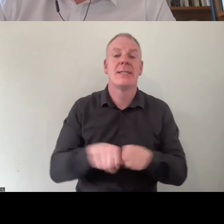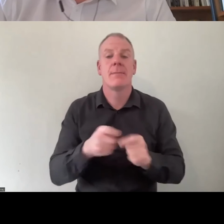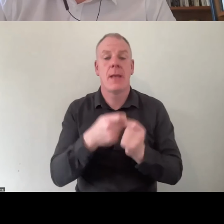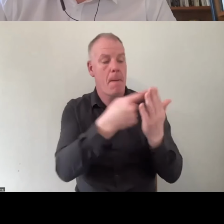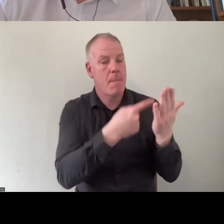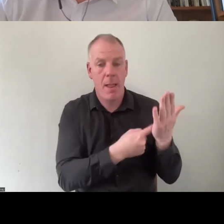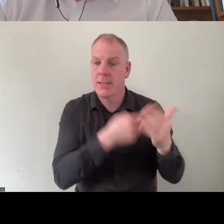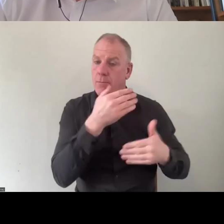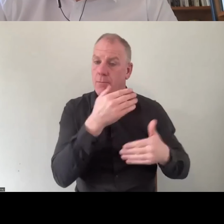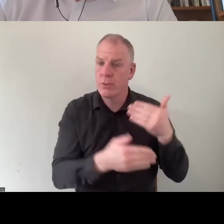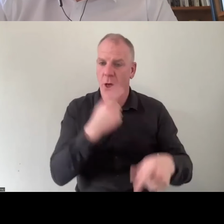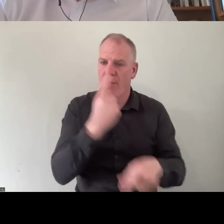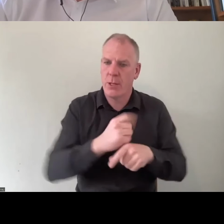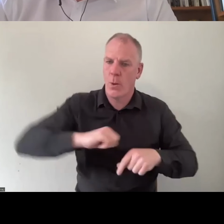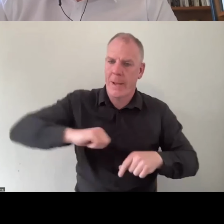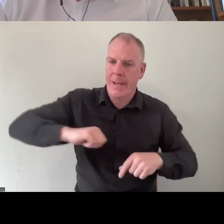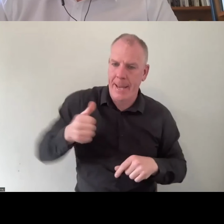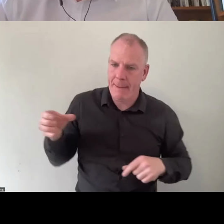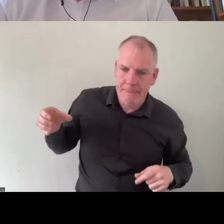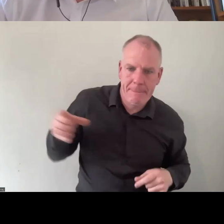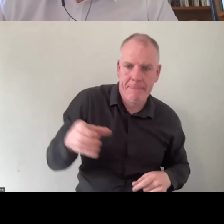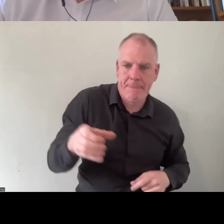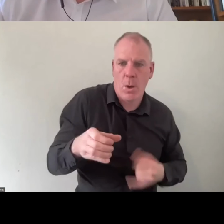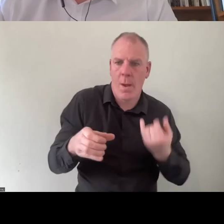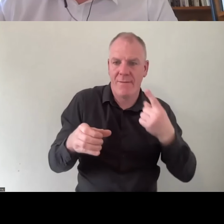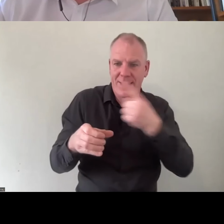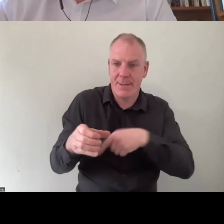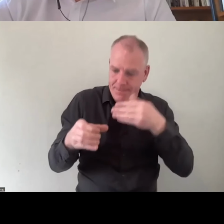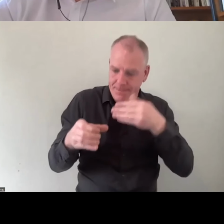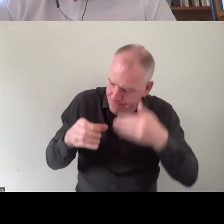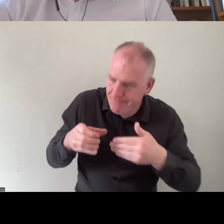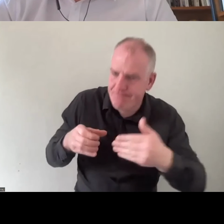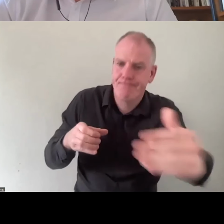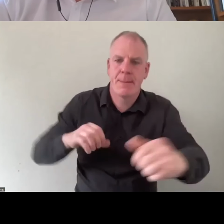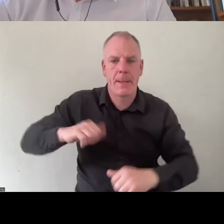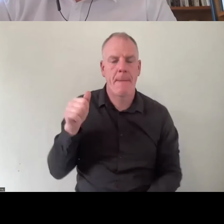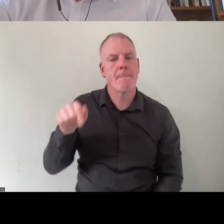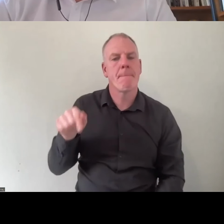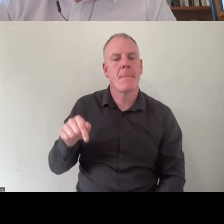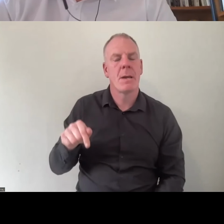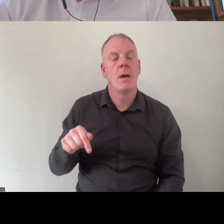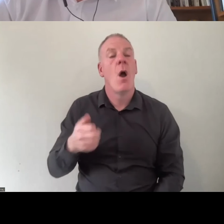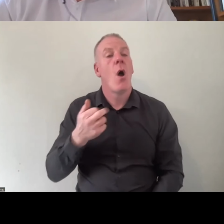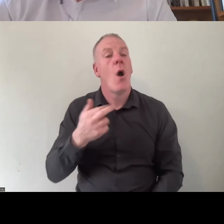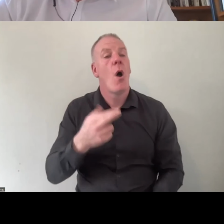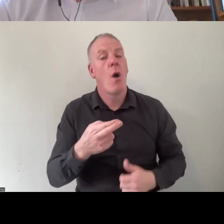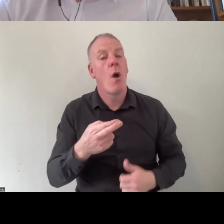to retain people in your organisation who might acquire a disability and so on.